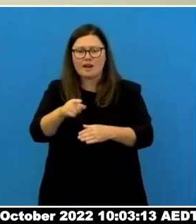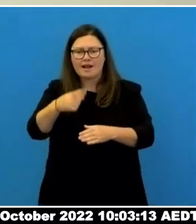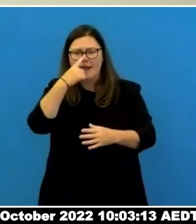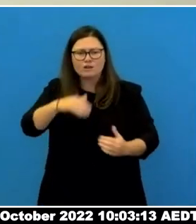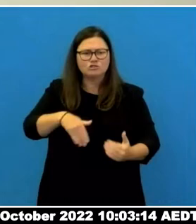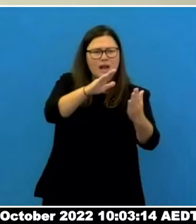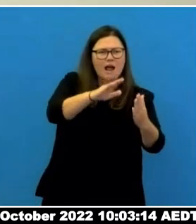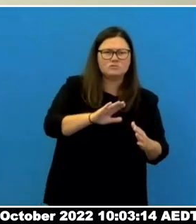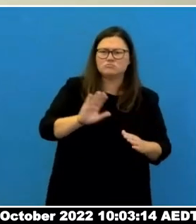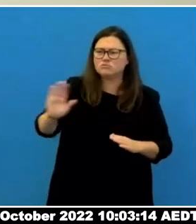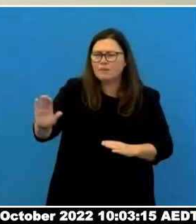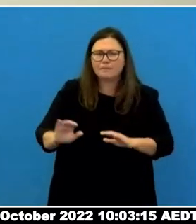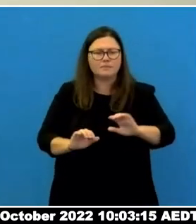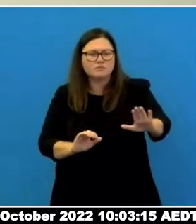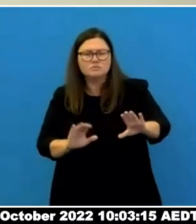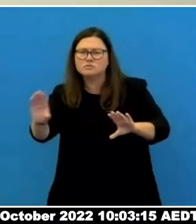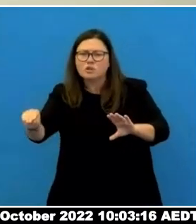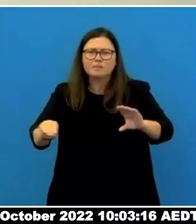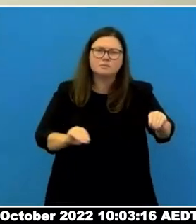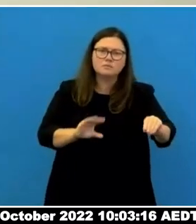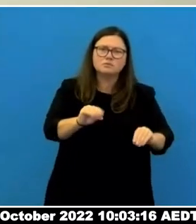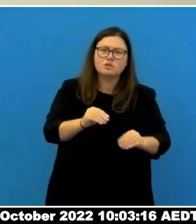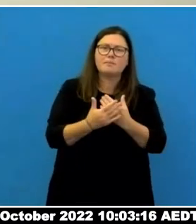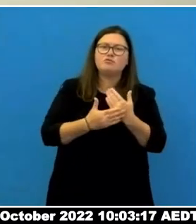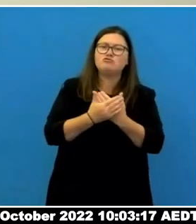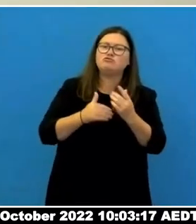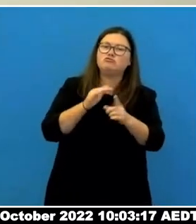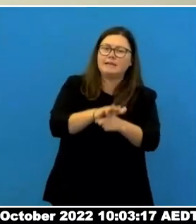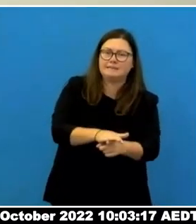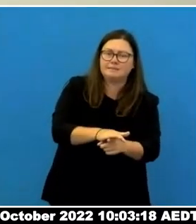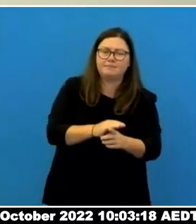This involved designing and developing a new public awareness campaign